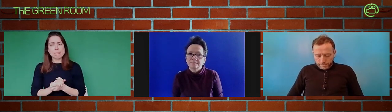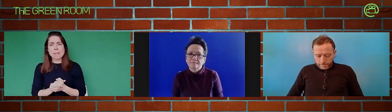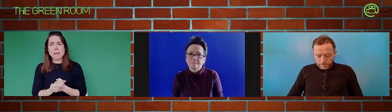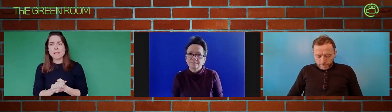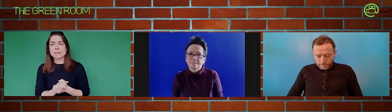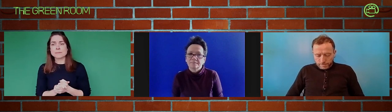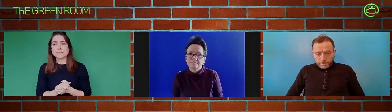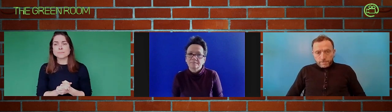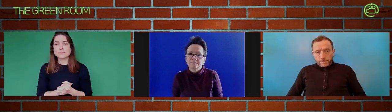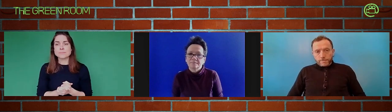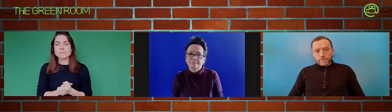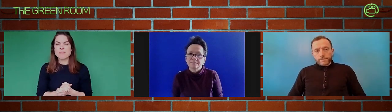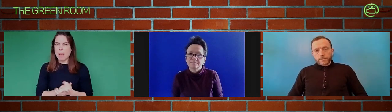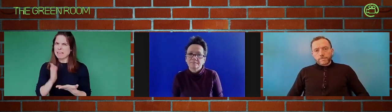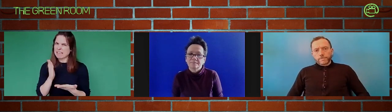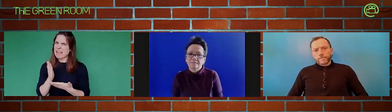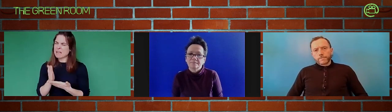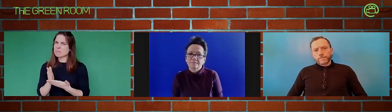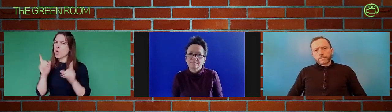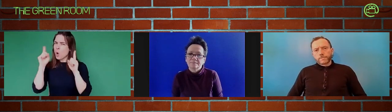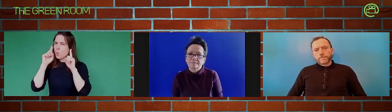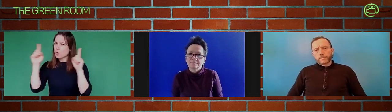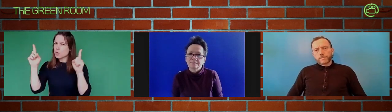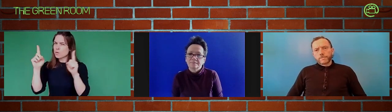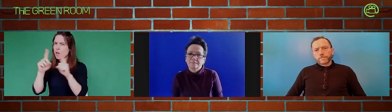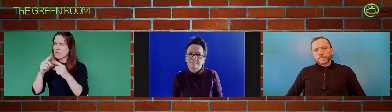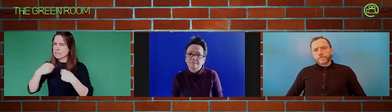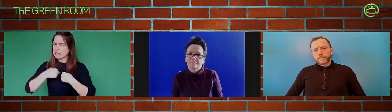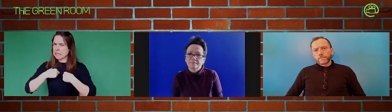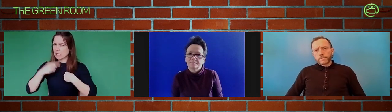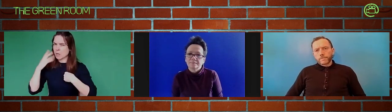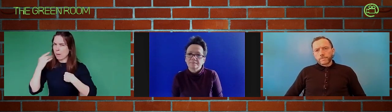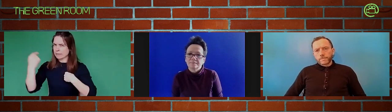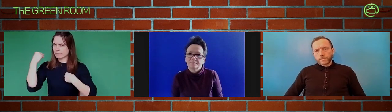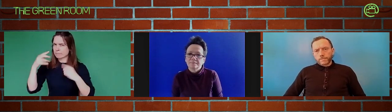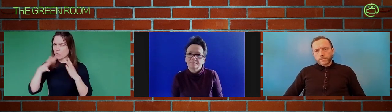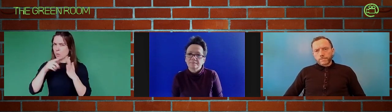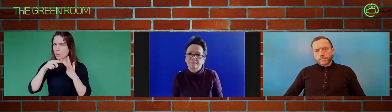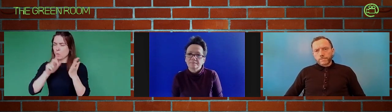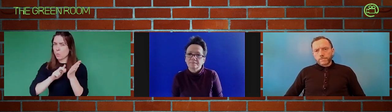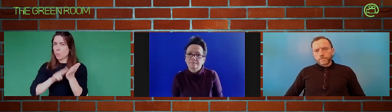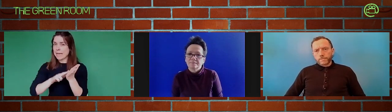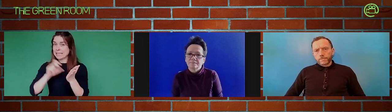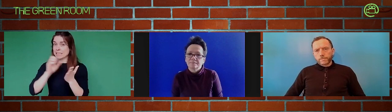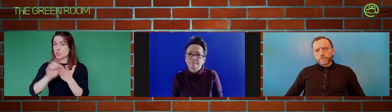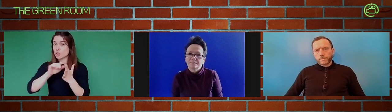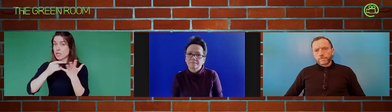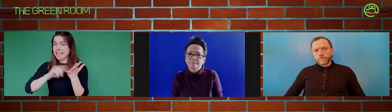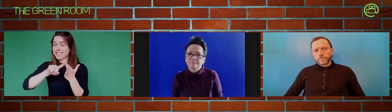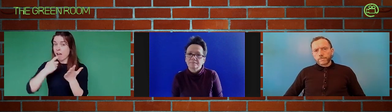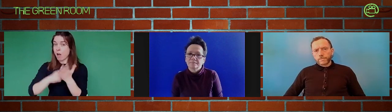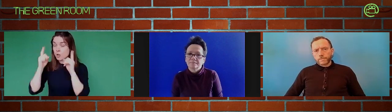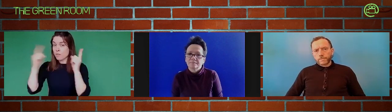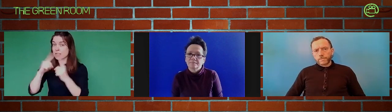at University, at Winchester University. But then I went to RADA and I was re-diagnosed because they were like